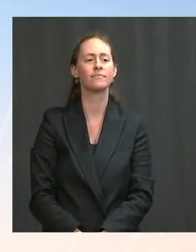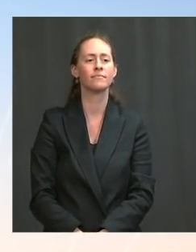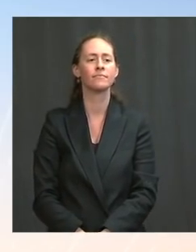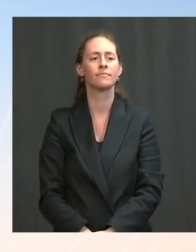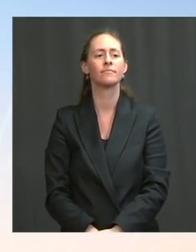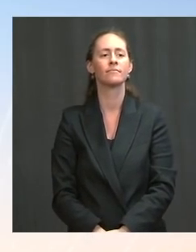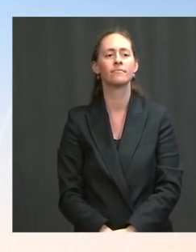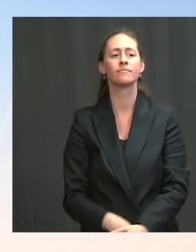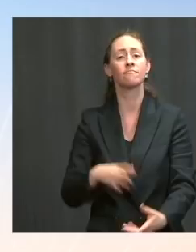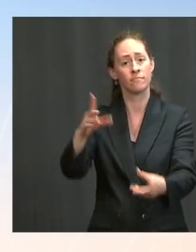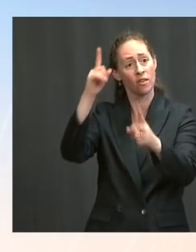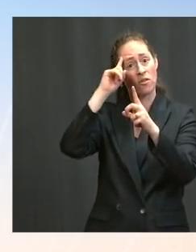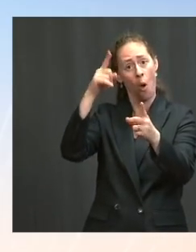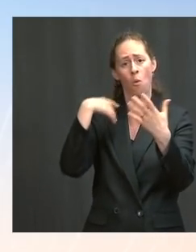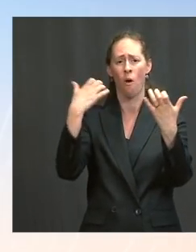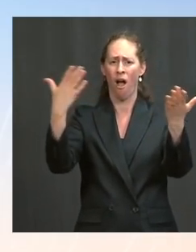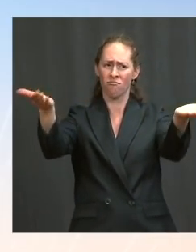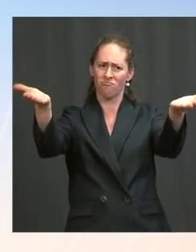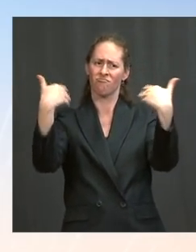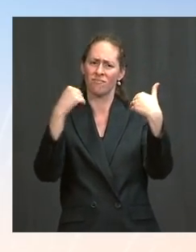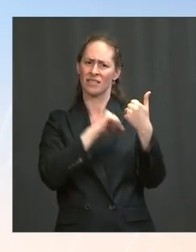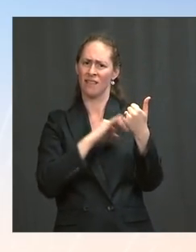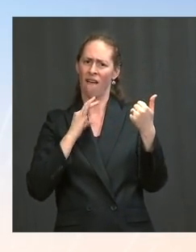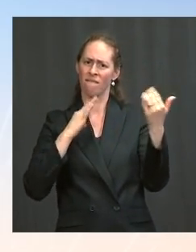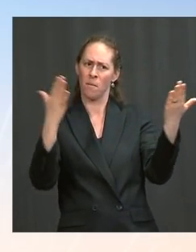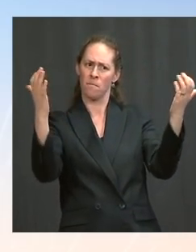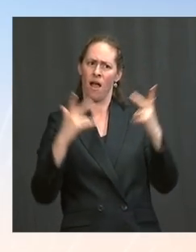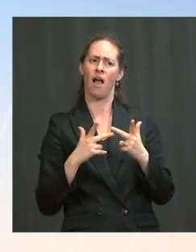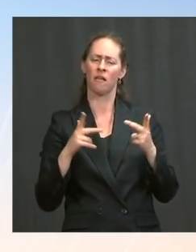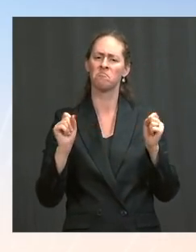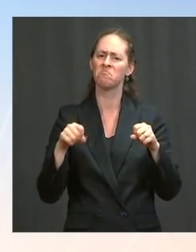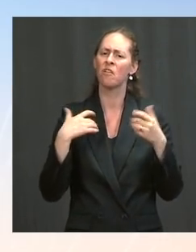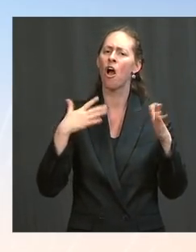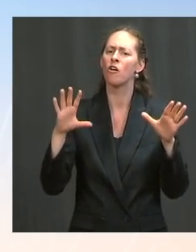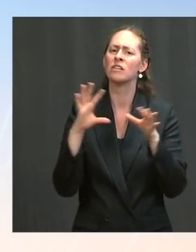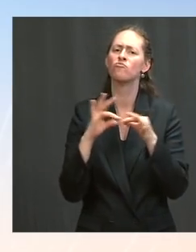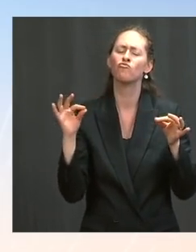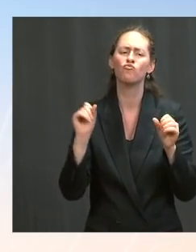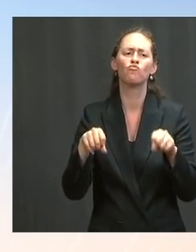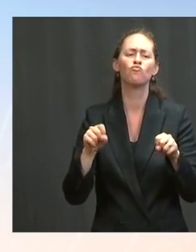and I think we provided this publicly -- but at a -- kind of, a slow pace